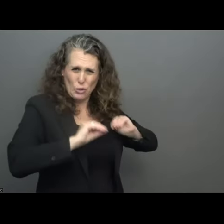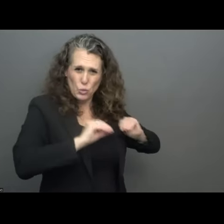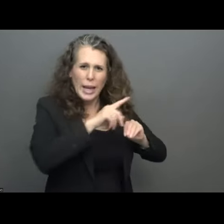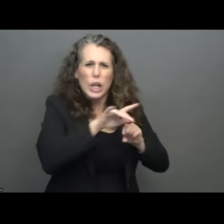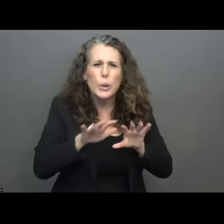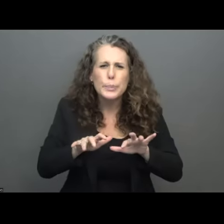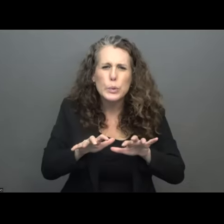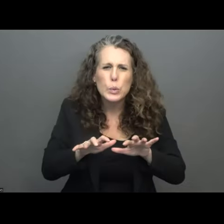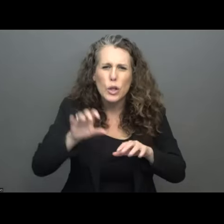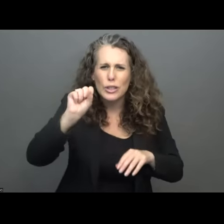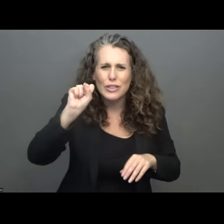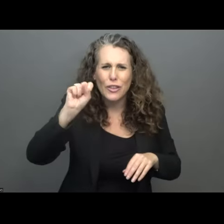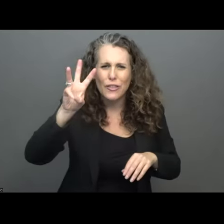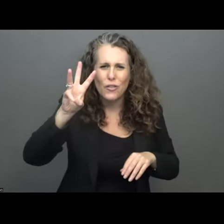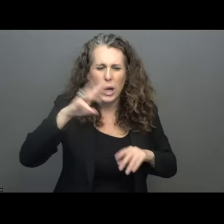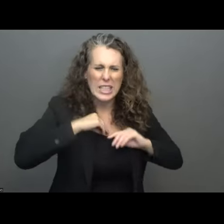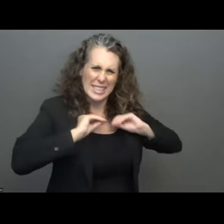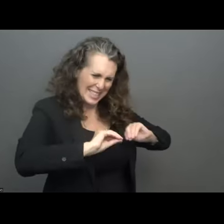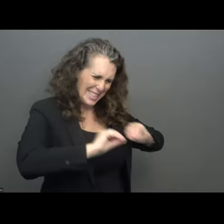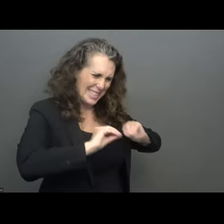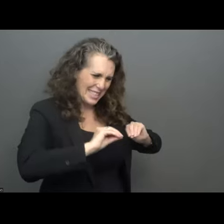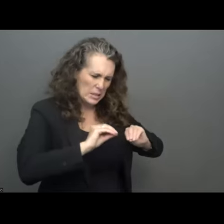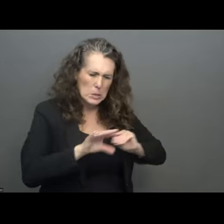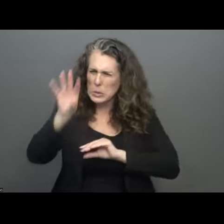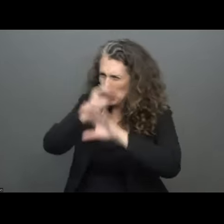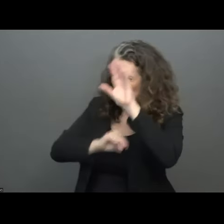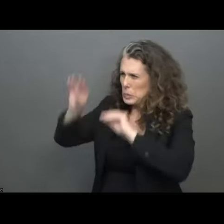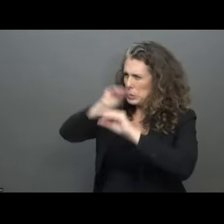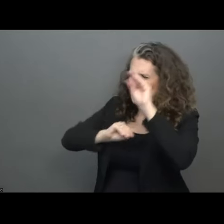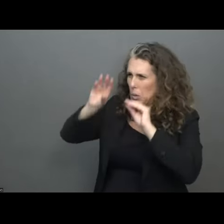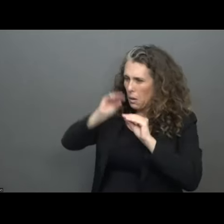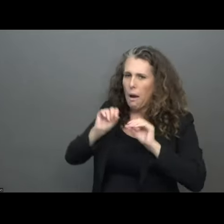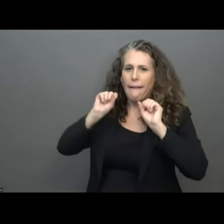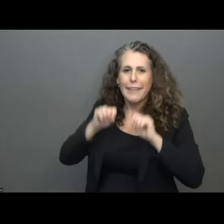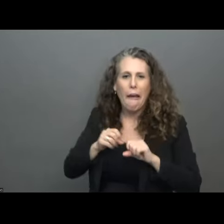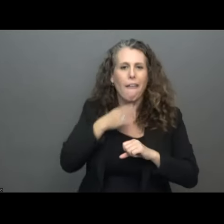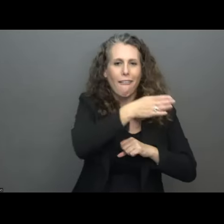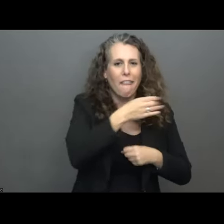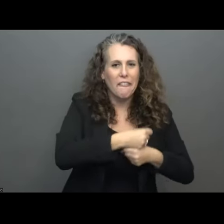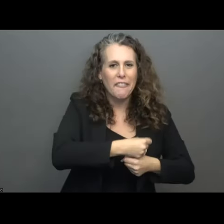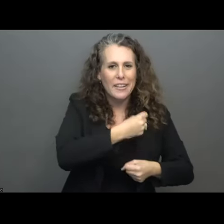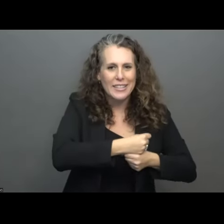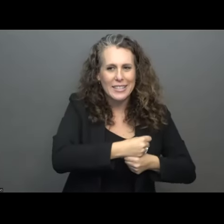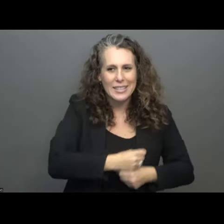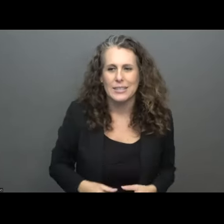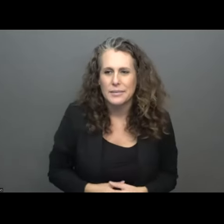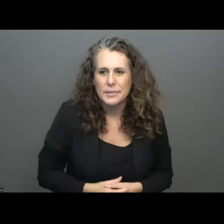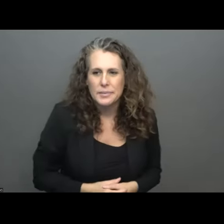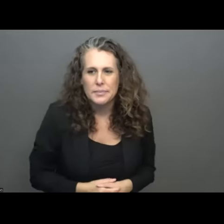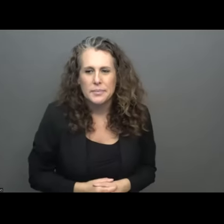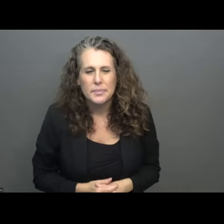sometimes like 14:09:37 All sweet Lord is on a dog on I said